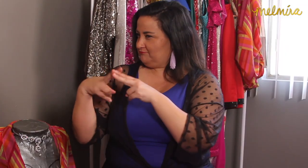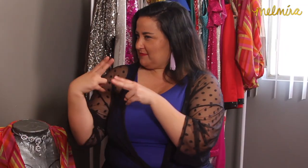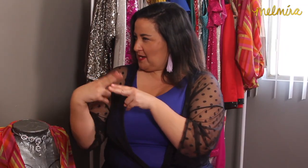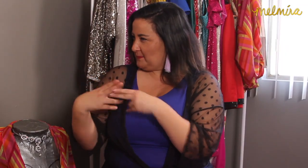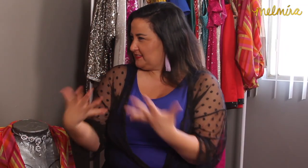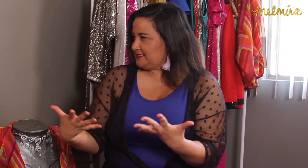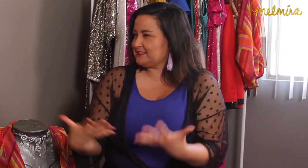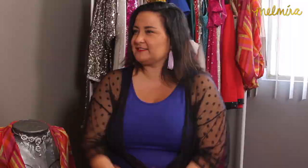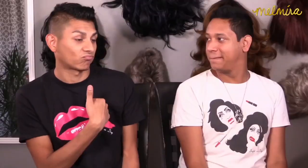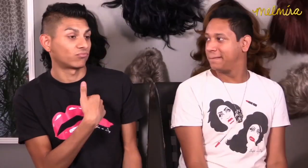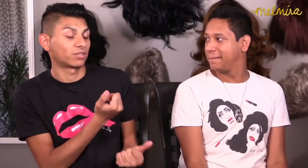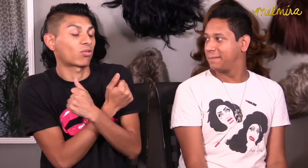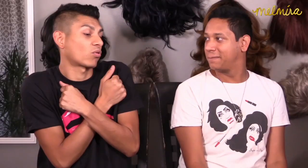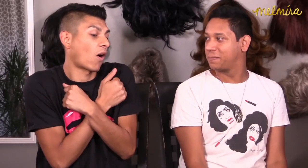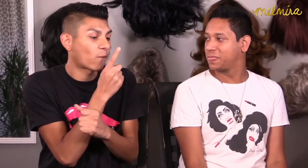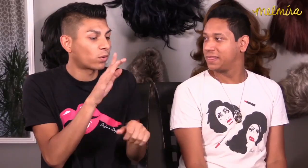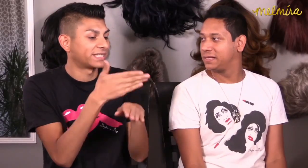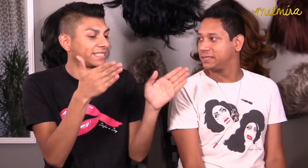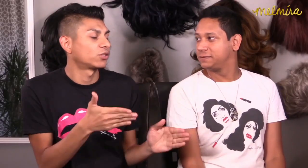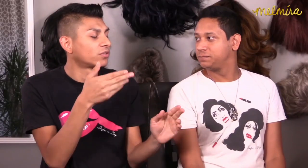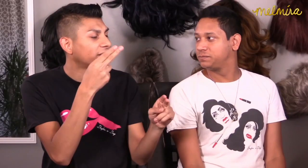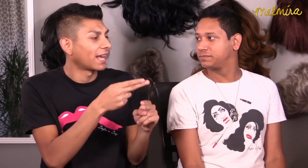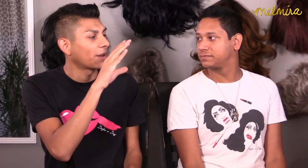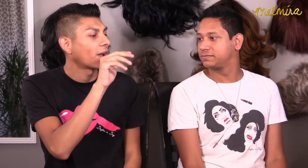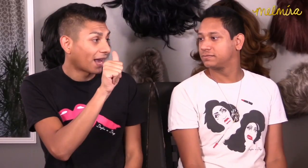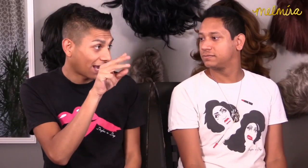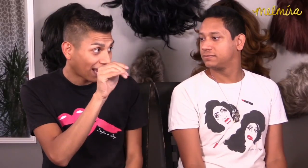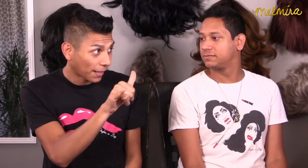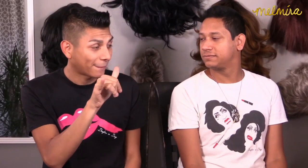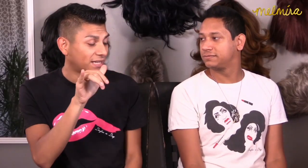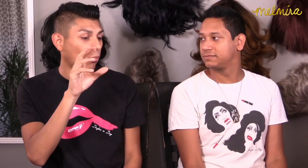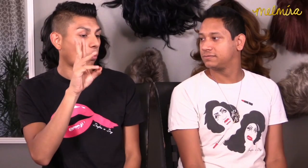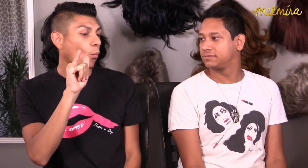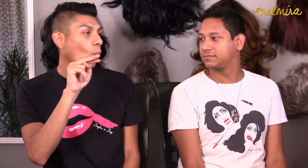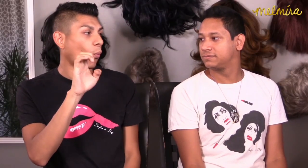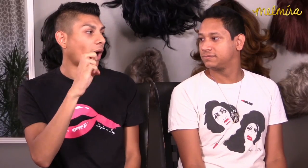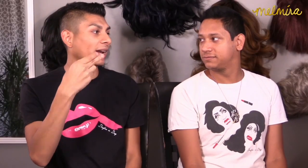What were the inspirations behind those names? I love the singer Amy Winehouse, and her last name Winehouse